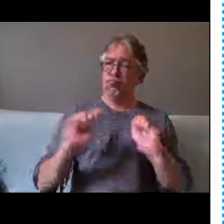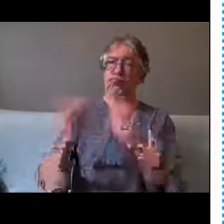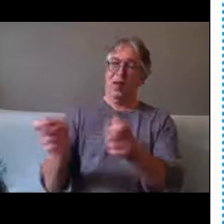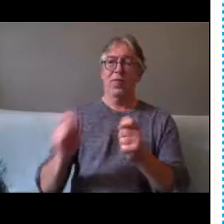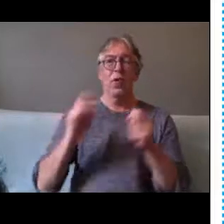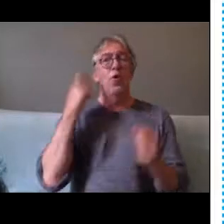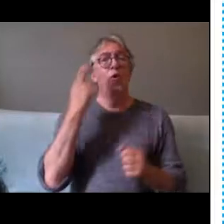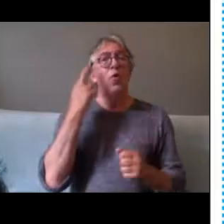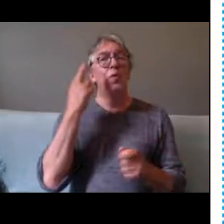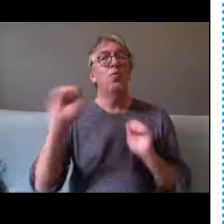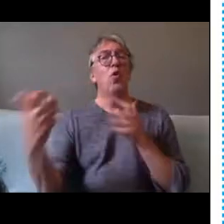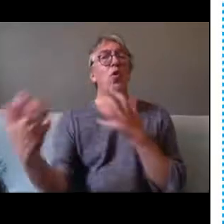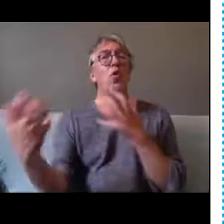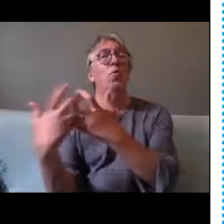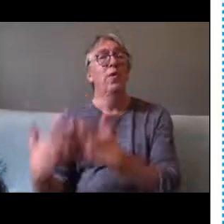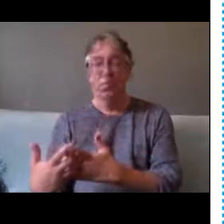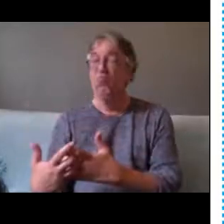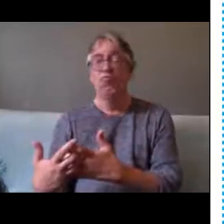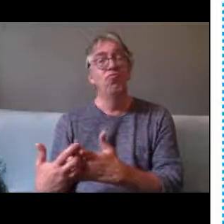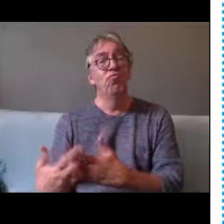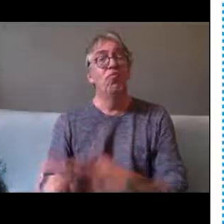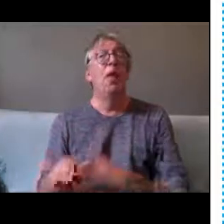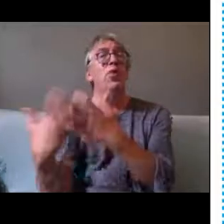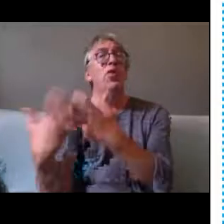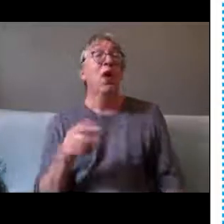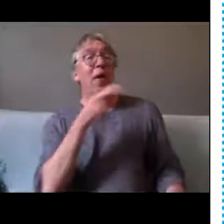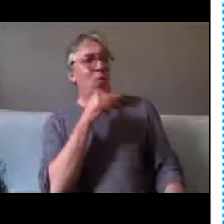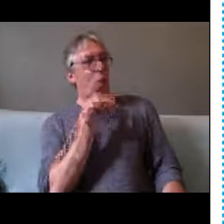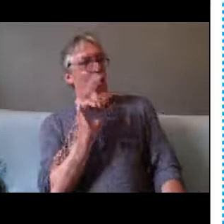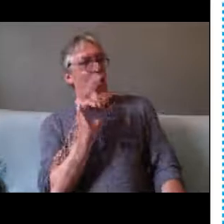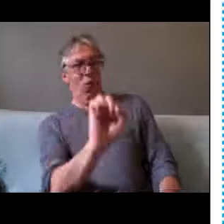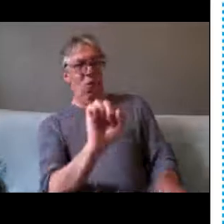Excellent. And now I'm interested to know